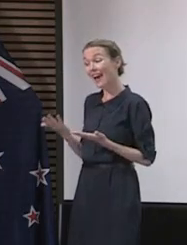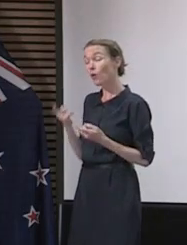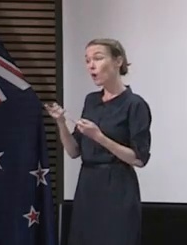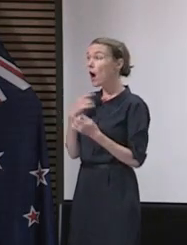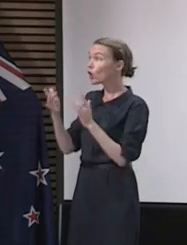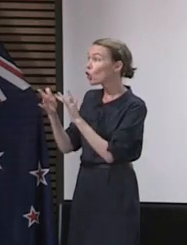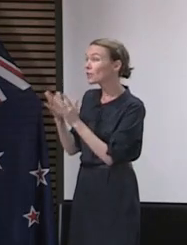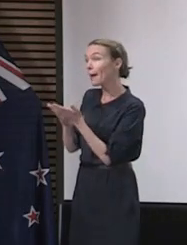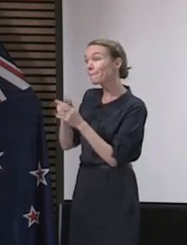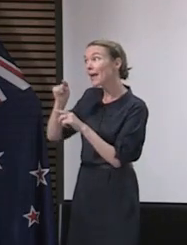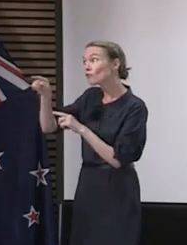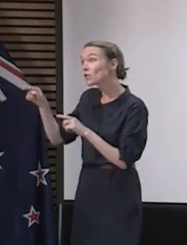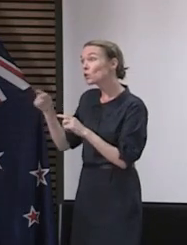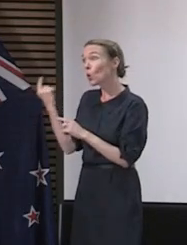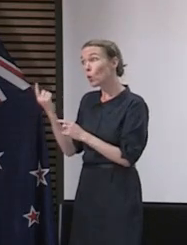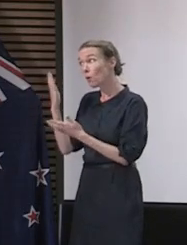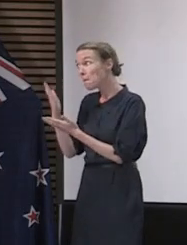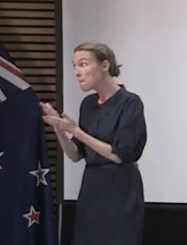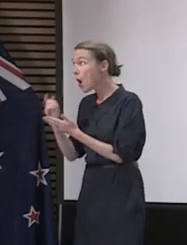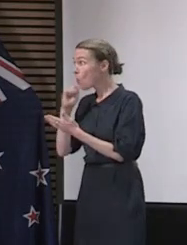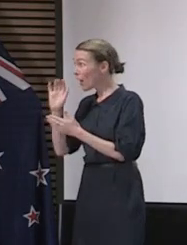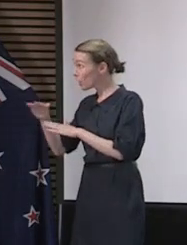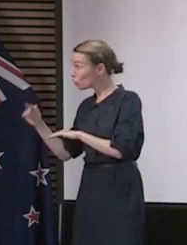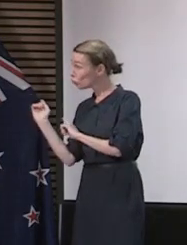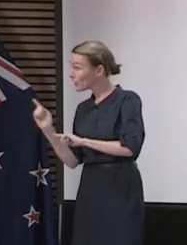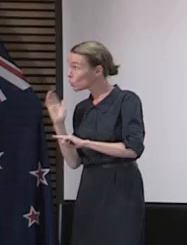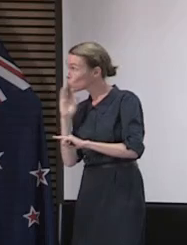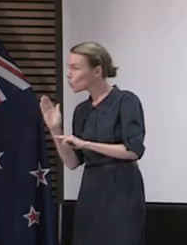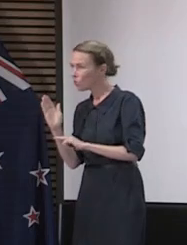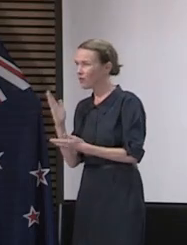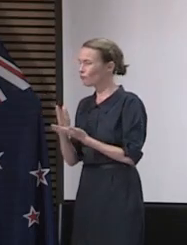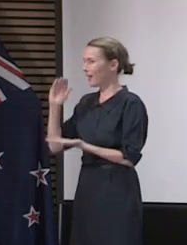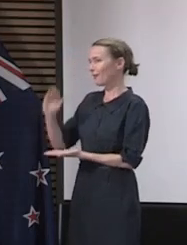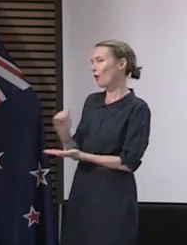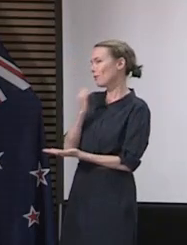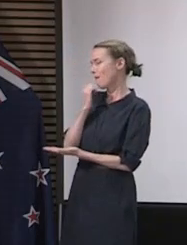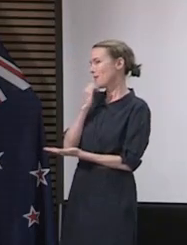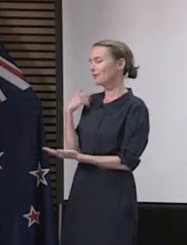I've heard, the numbers that are registering for return are